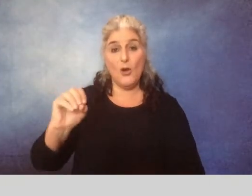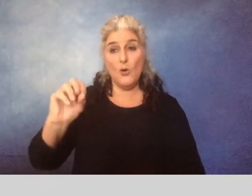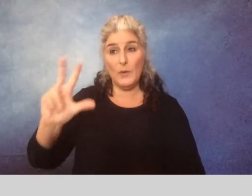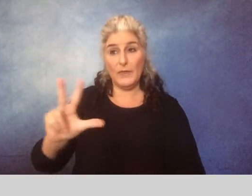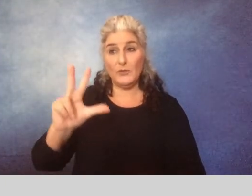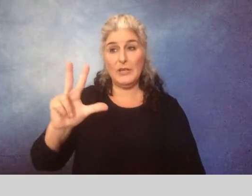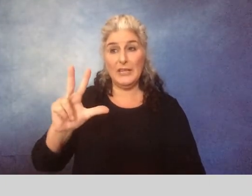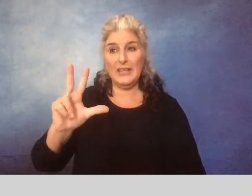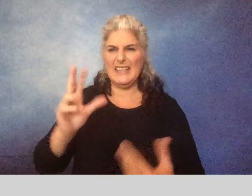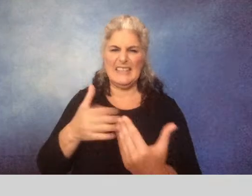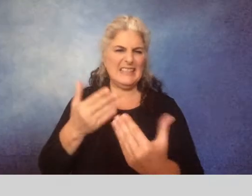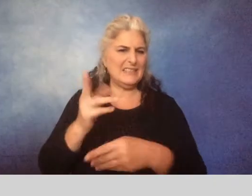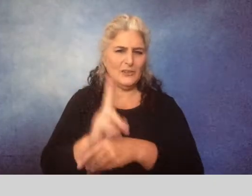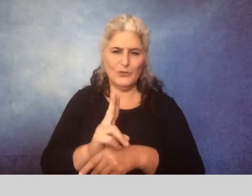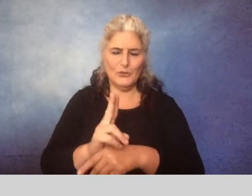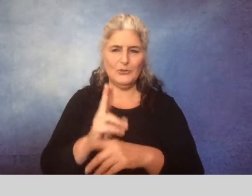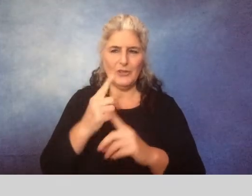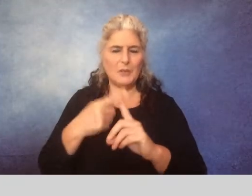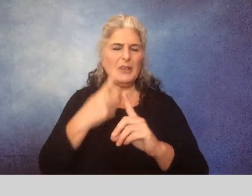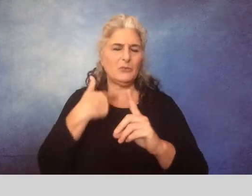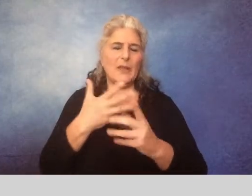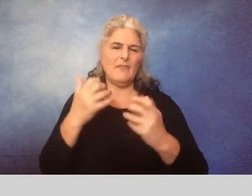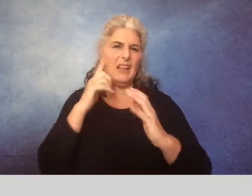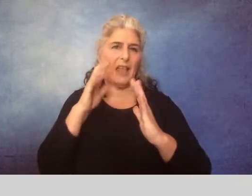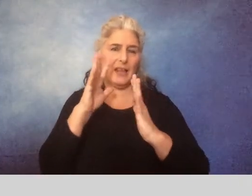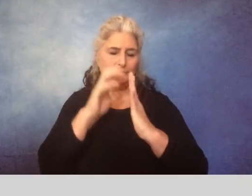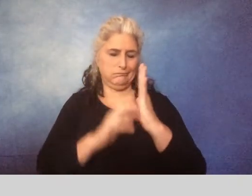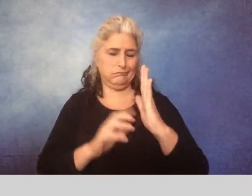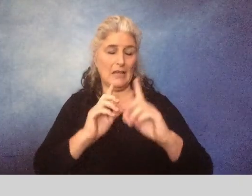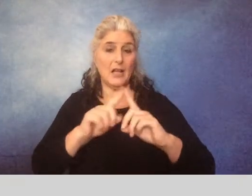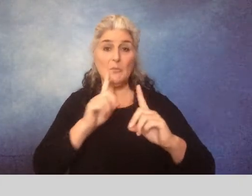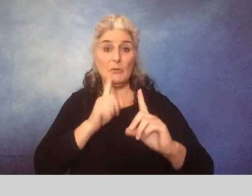There's a good amount of documentation here, but more or less it boils down to this.